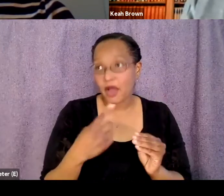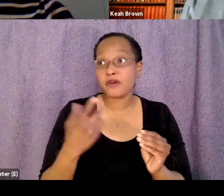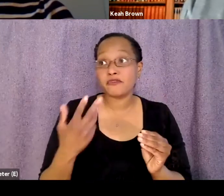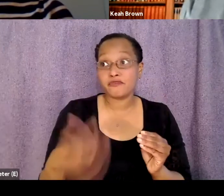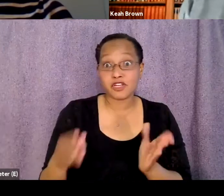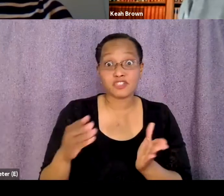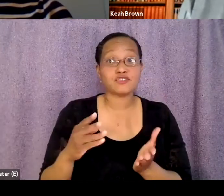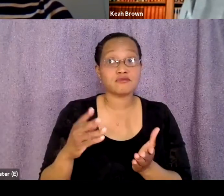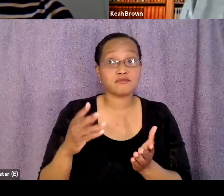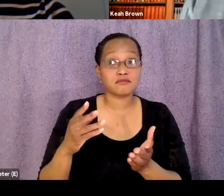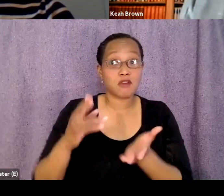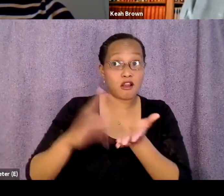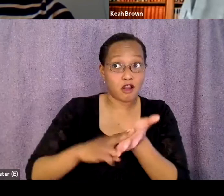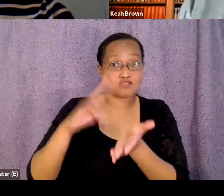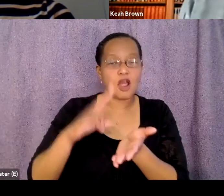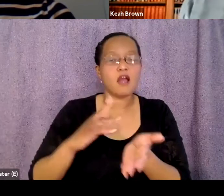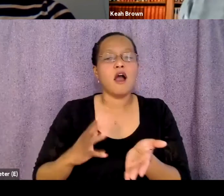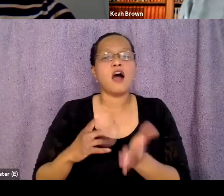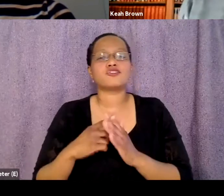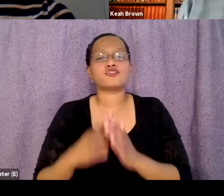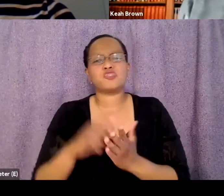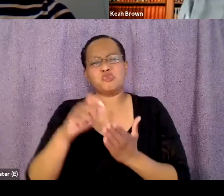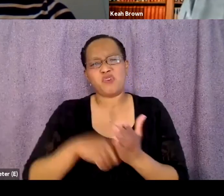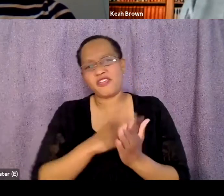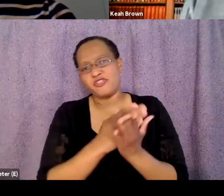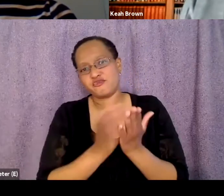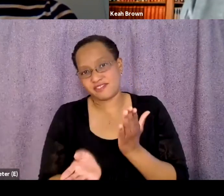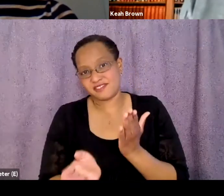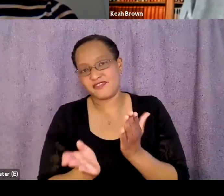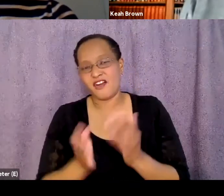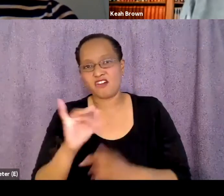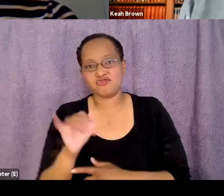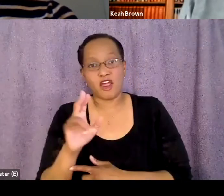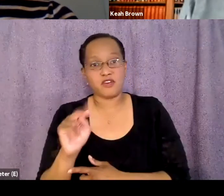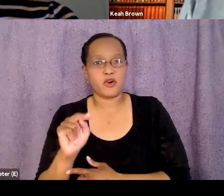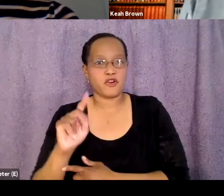Keah Brown: January 1 so three months after it sold I started writing January 1 and I